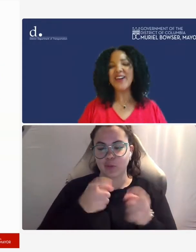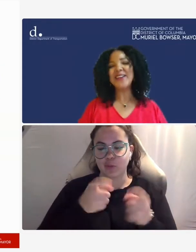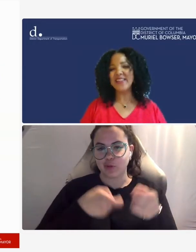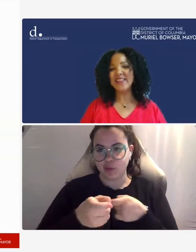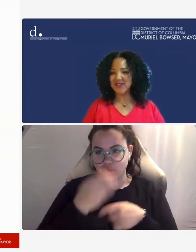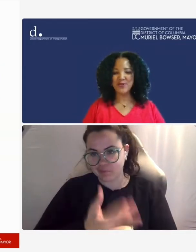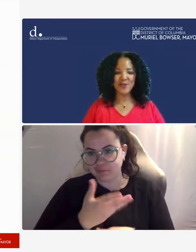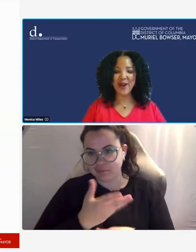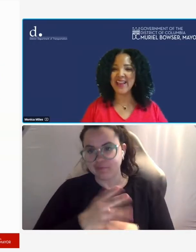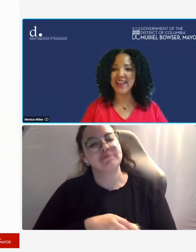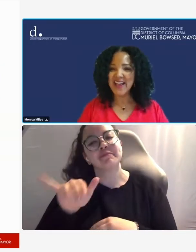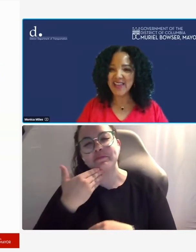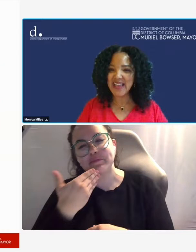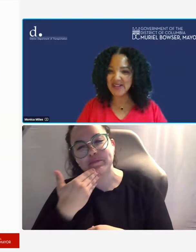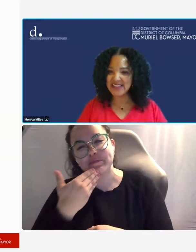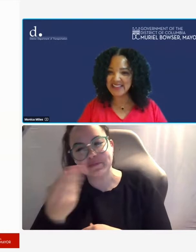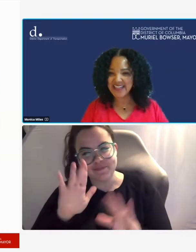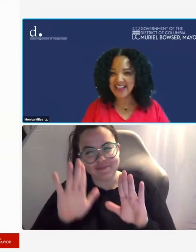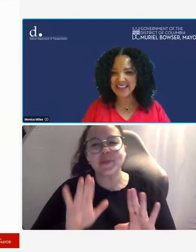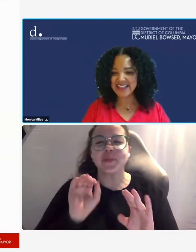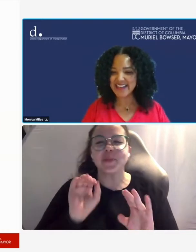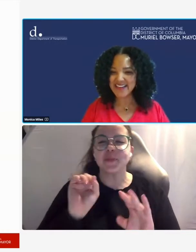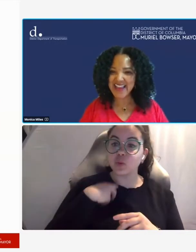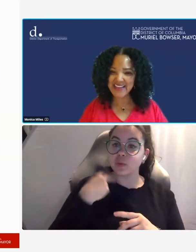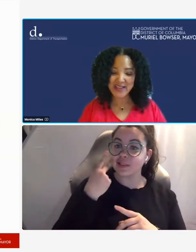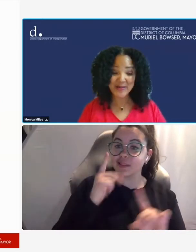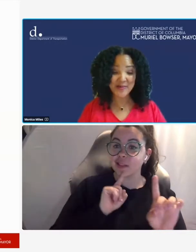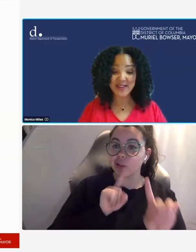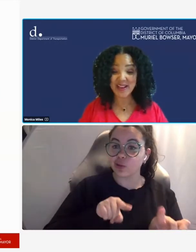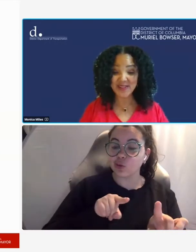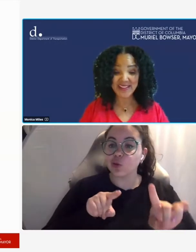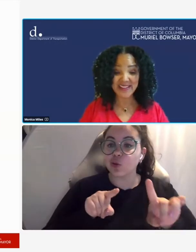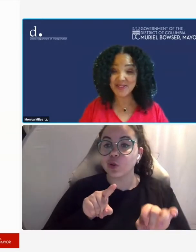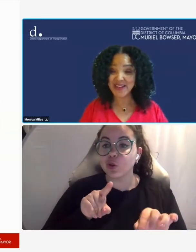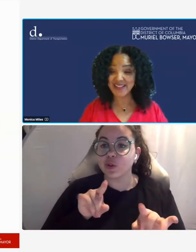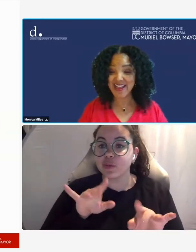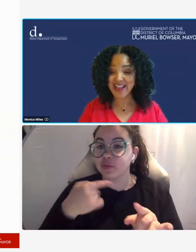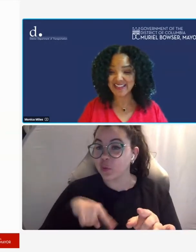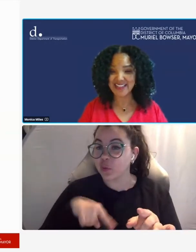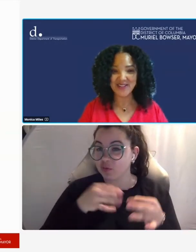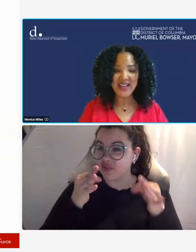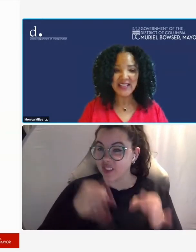okay thanks great okay so i see an answer here and um we are definitely on the right track so